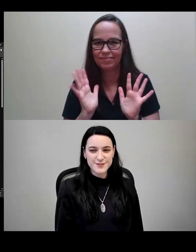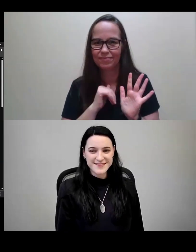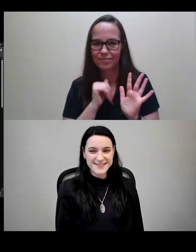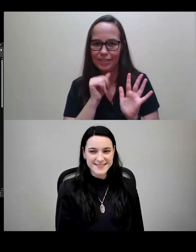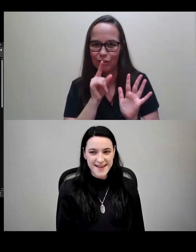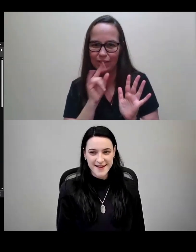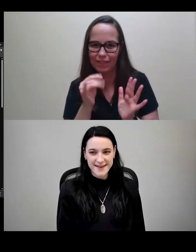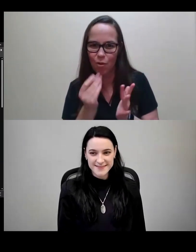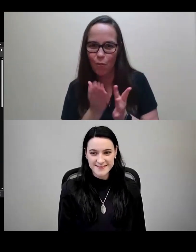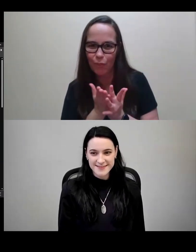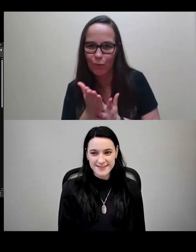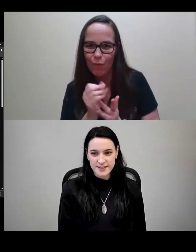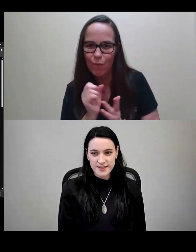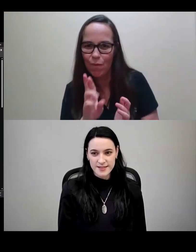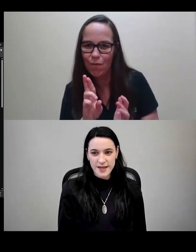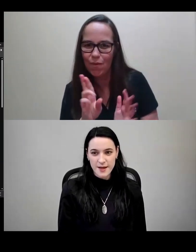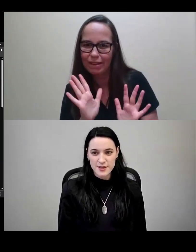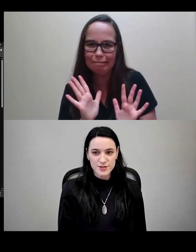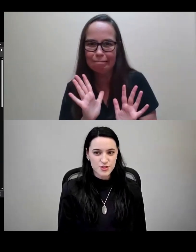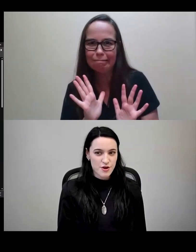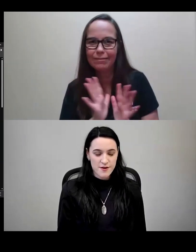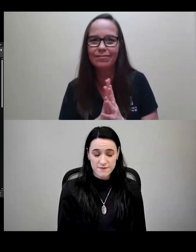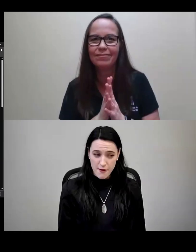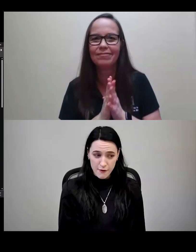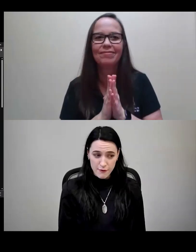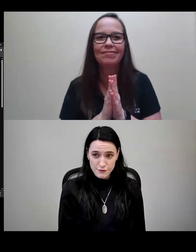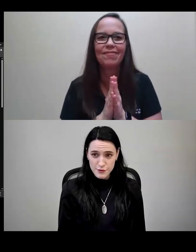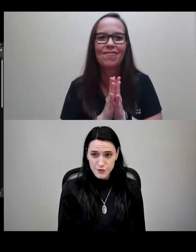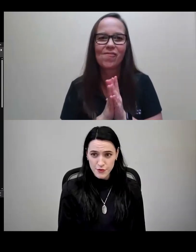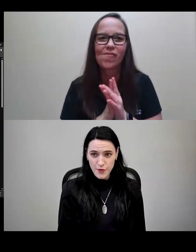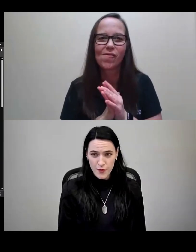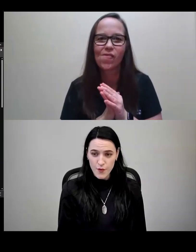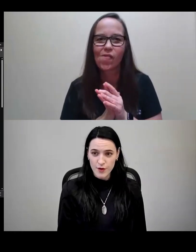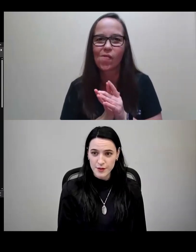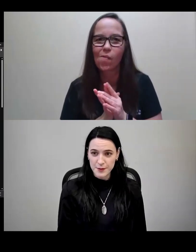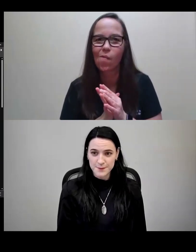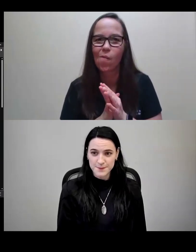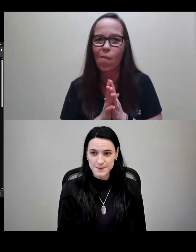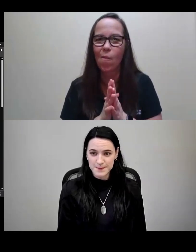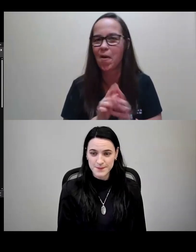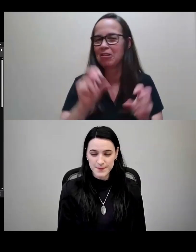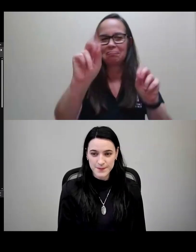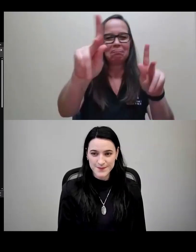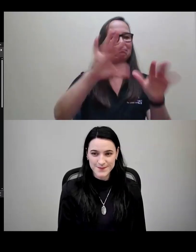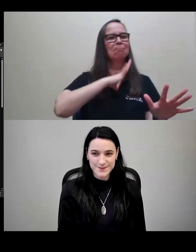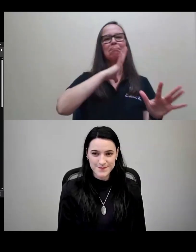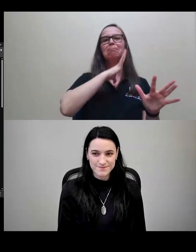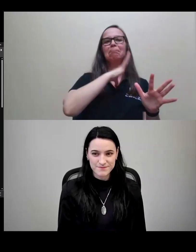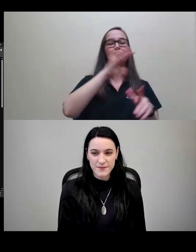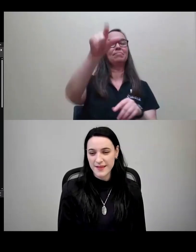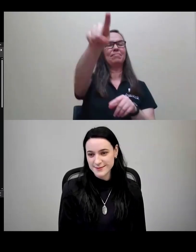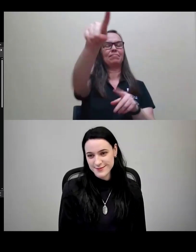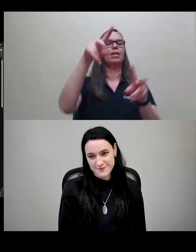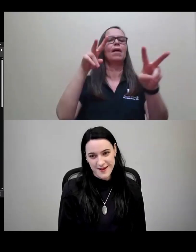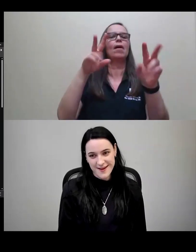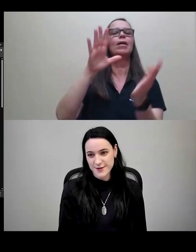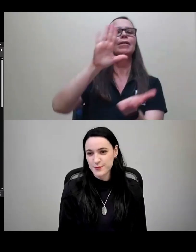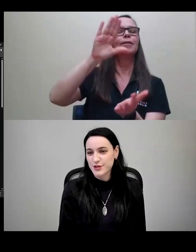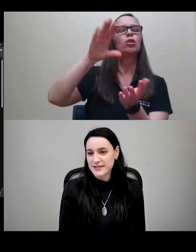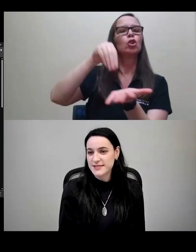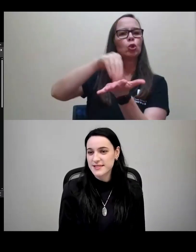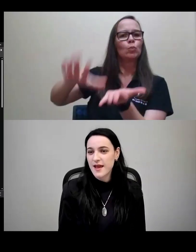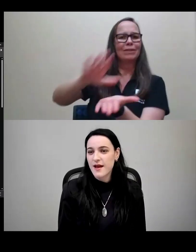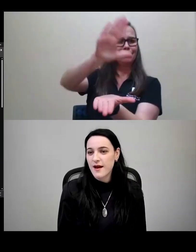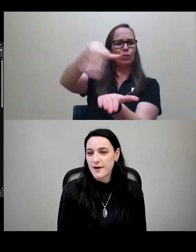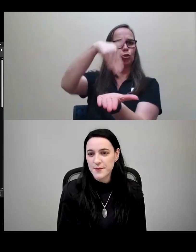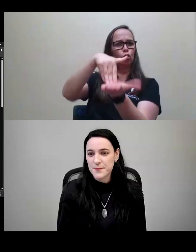No responses yet. I'm not sure if they're not going through or that's fine. No worries,